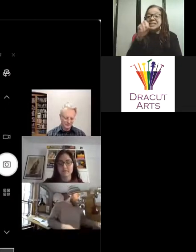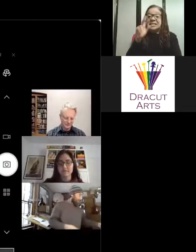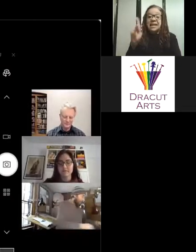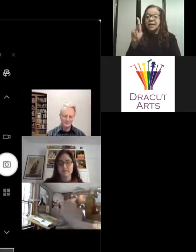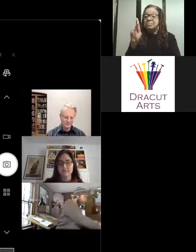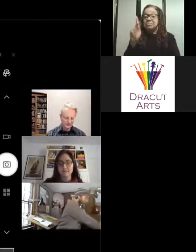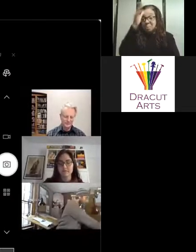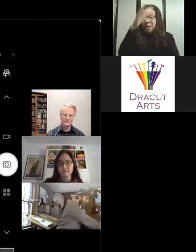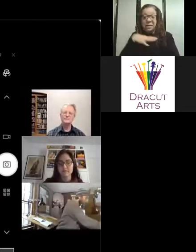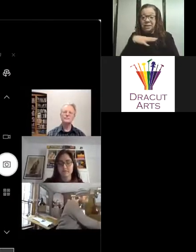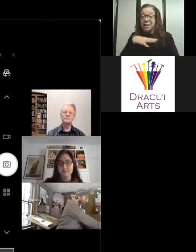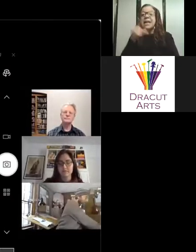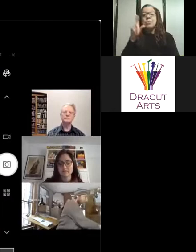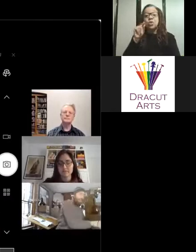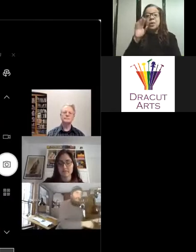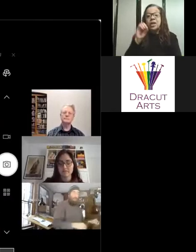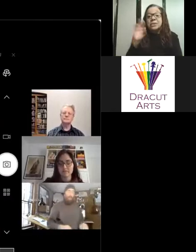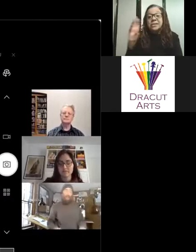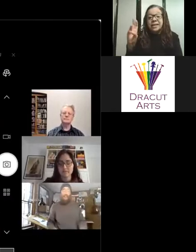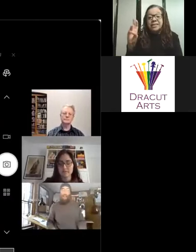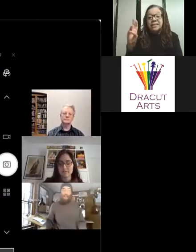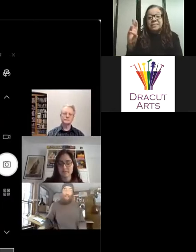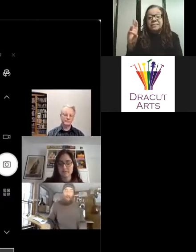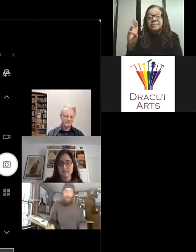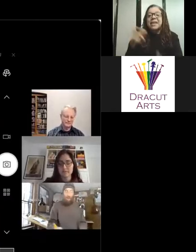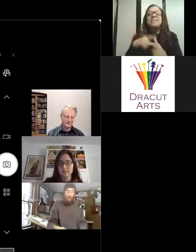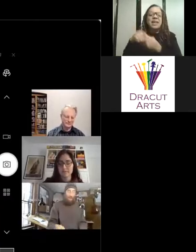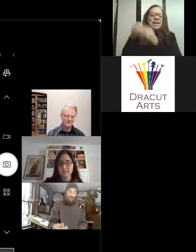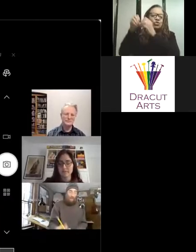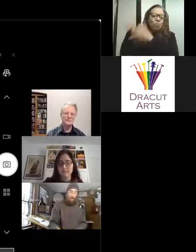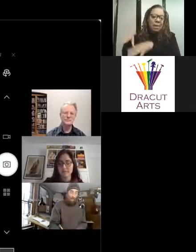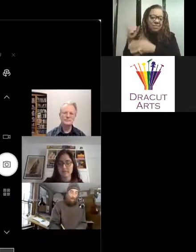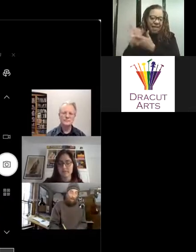And then, um, then I kind of dropped that, and I went about my-- I went about